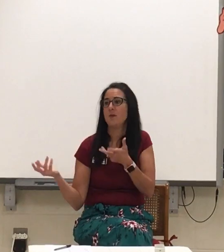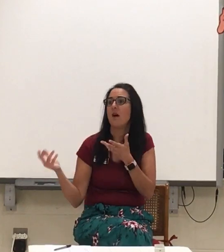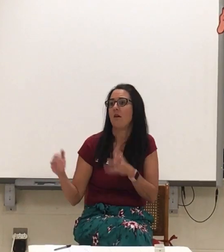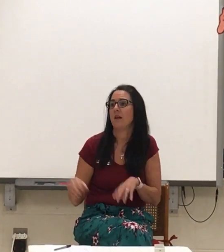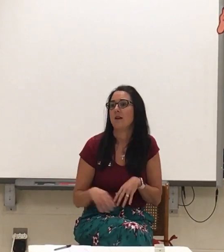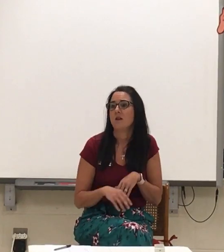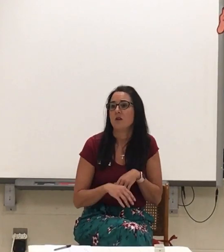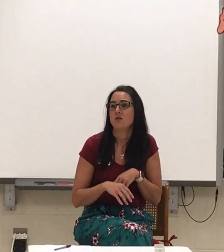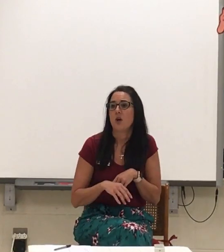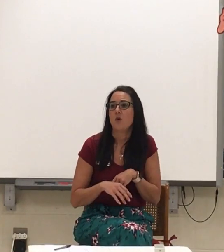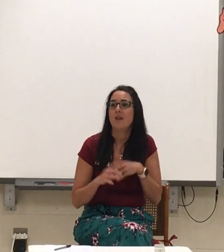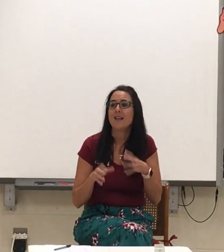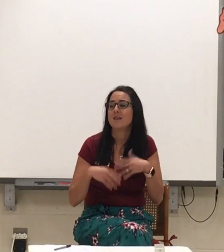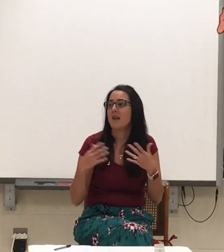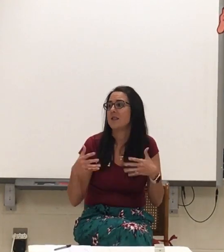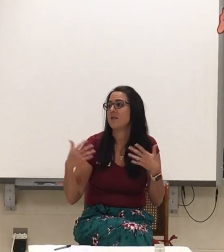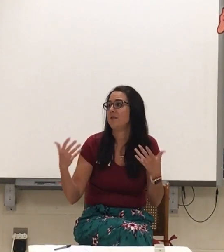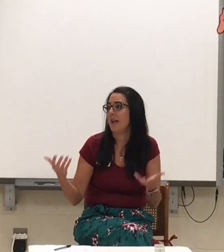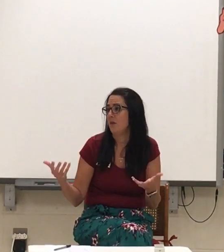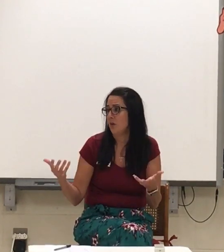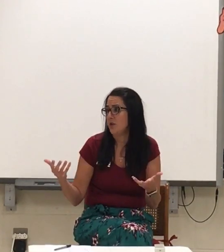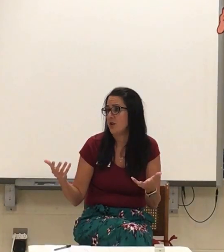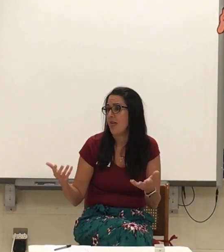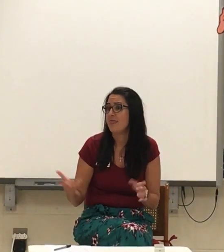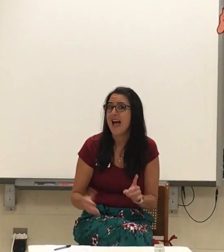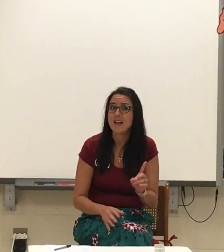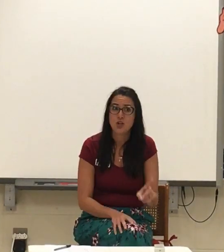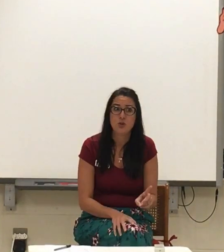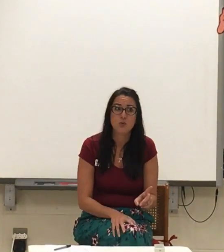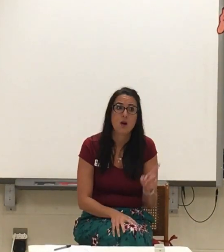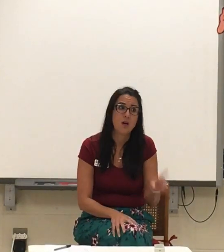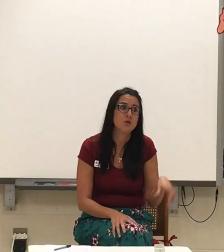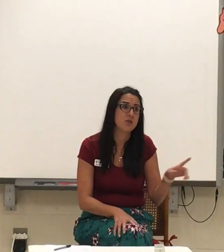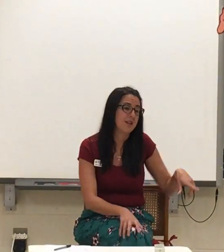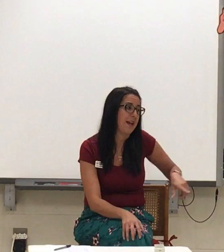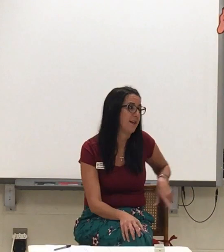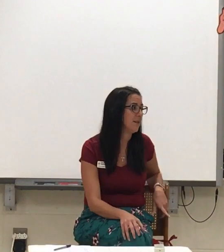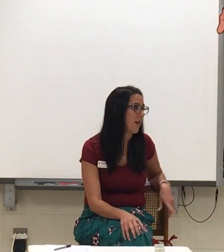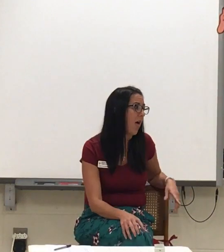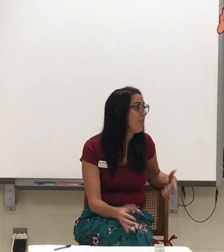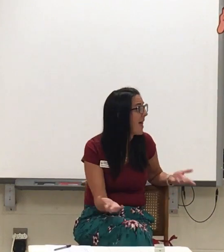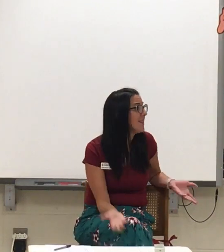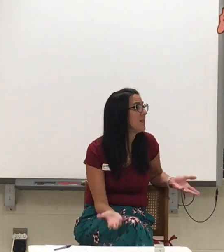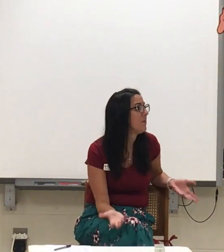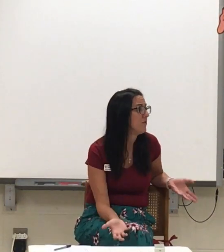we call it so lots and lots of language that you understand that's the most